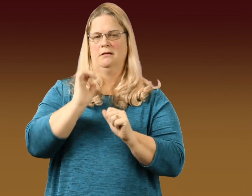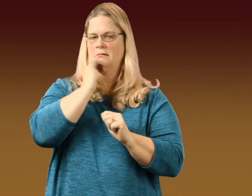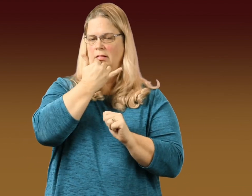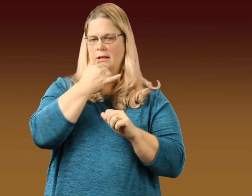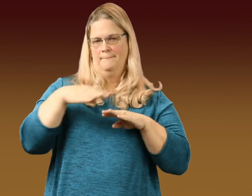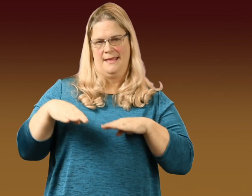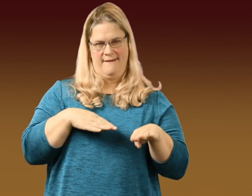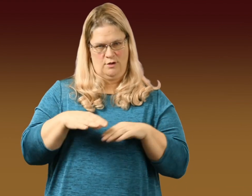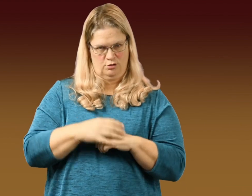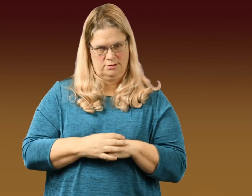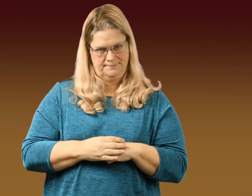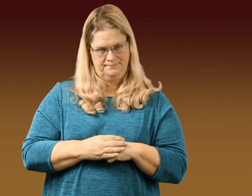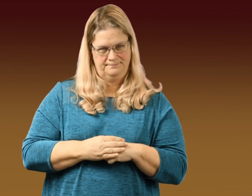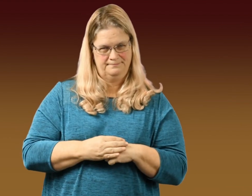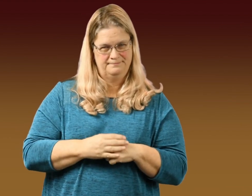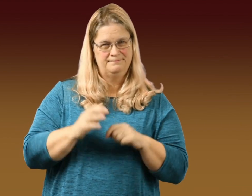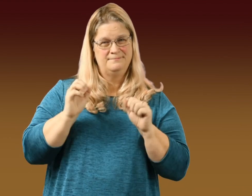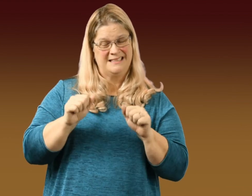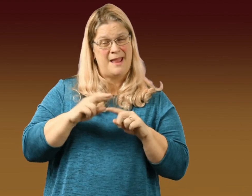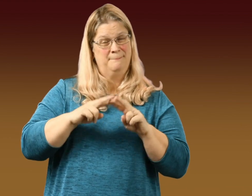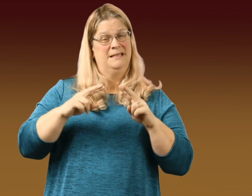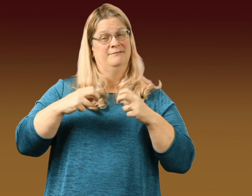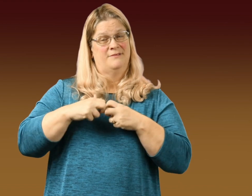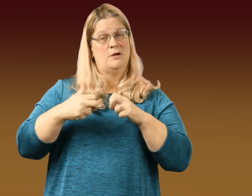to change and adapt existing behaviors.